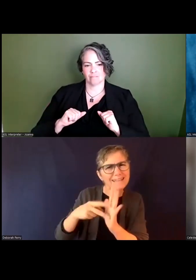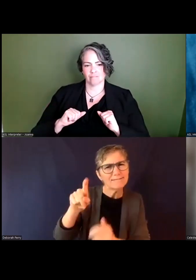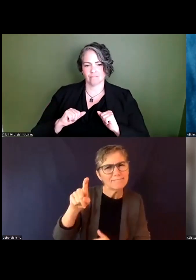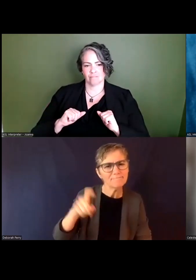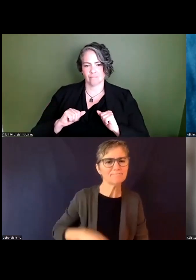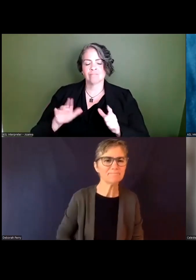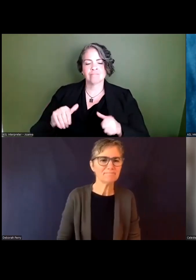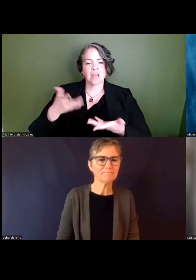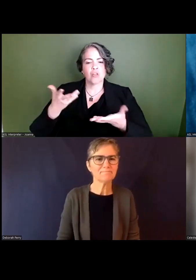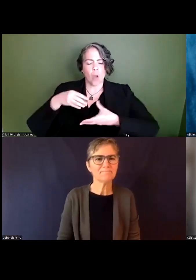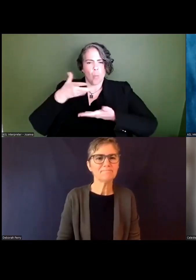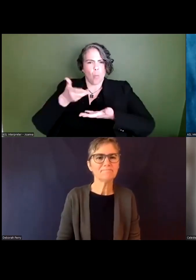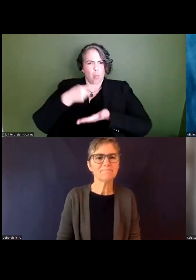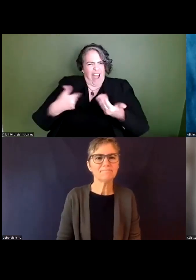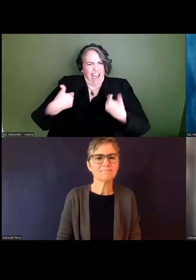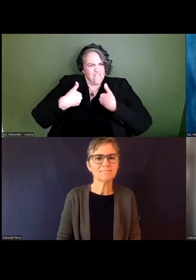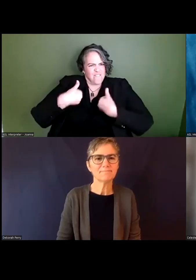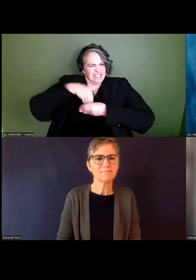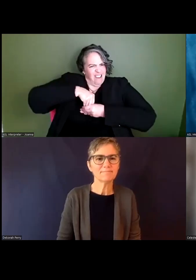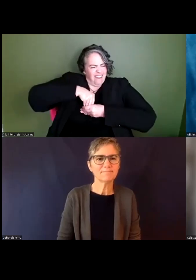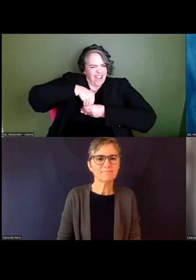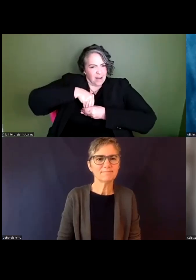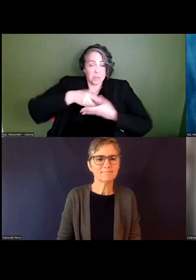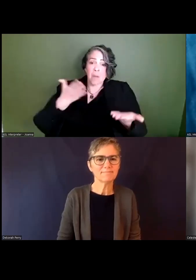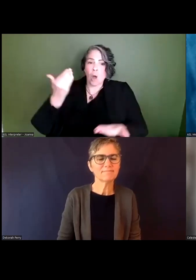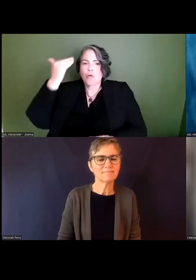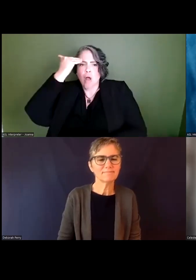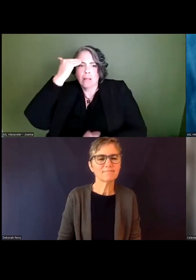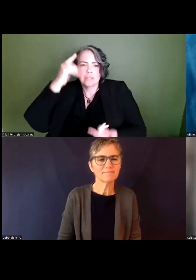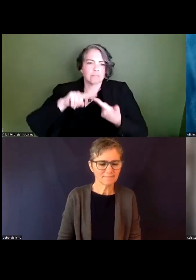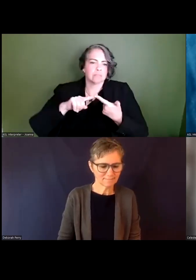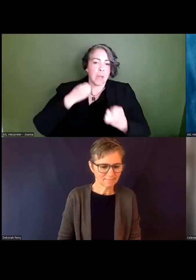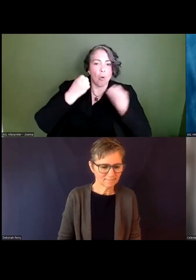stuff we have. It could be knowledge, it could be having emotional intelligence. It could be our own